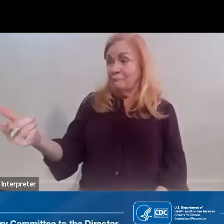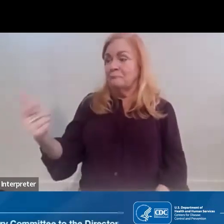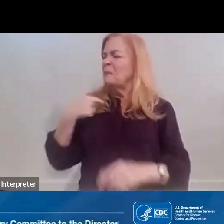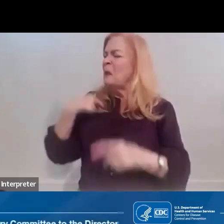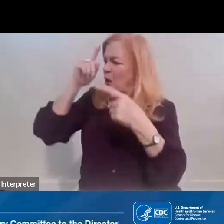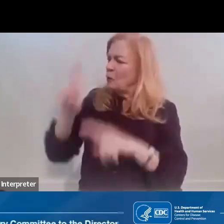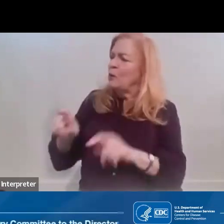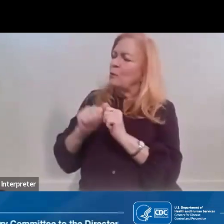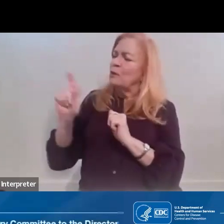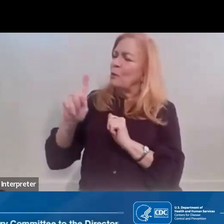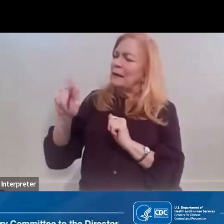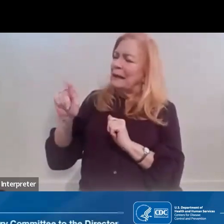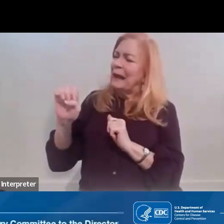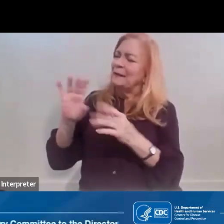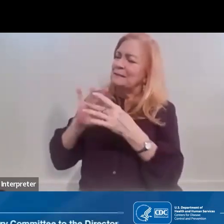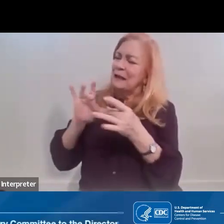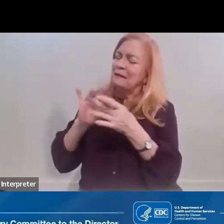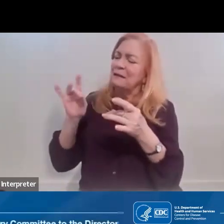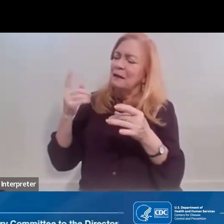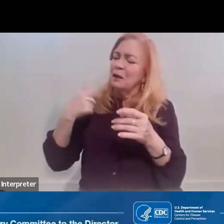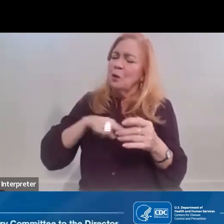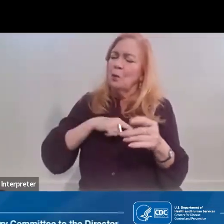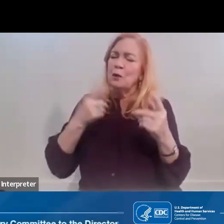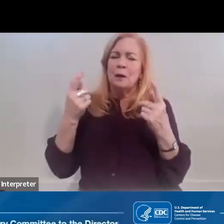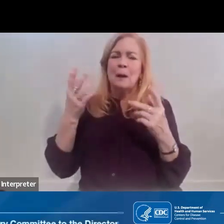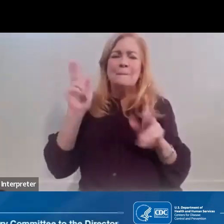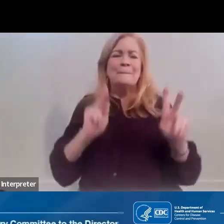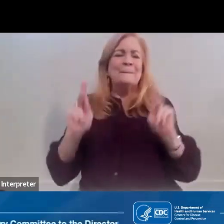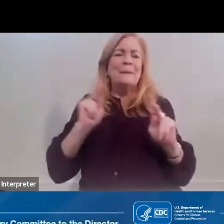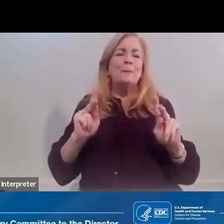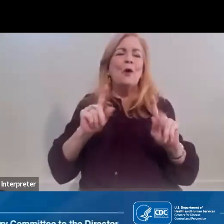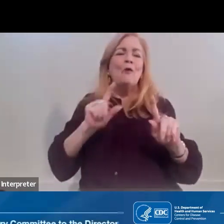I think we're just trying to get past people react to the word response as well, you know,